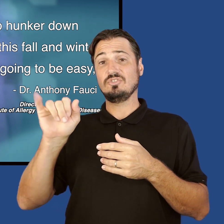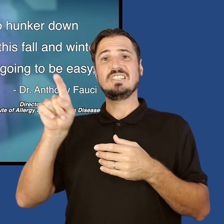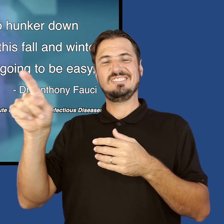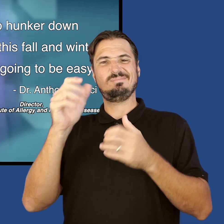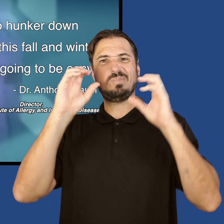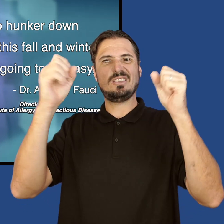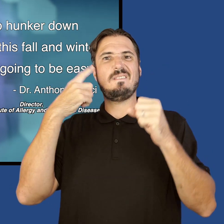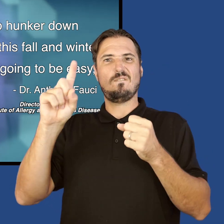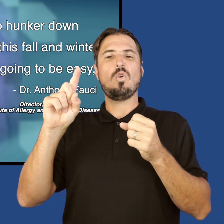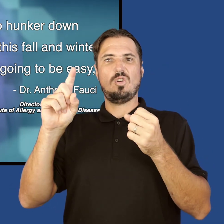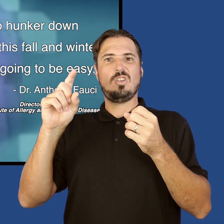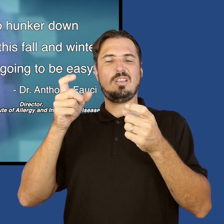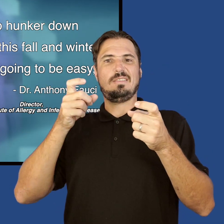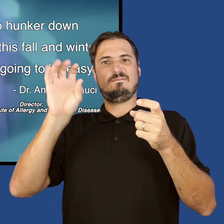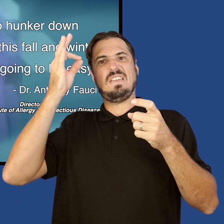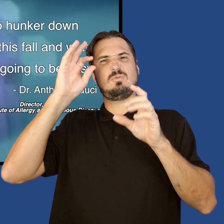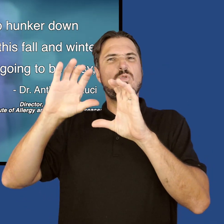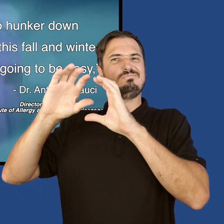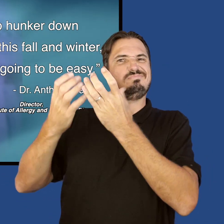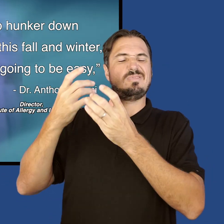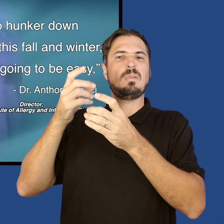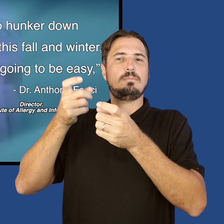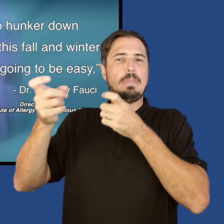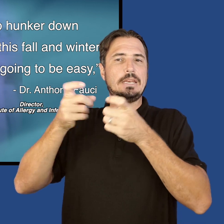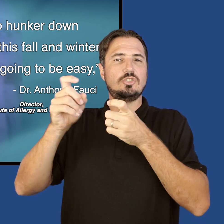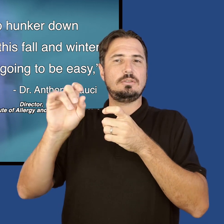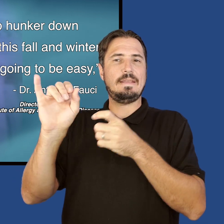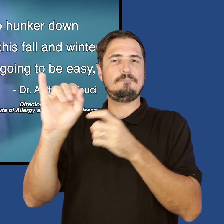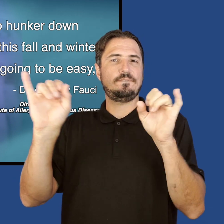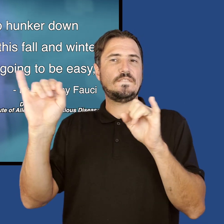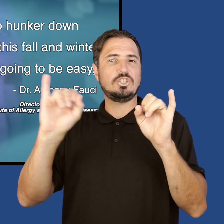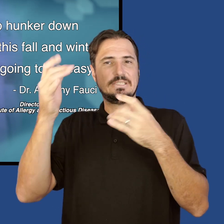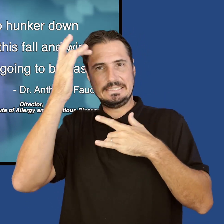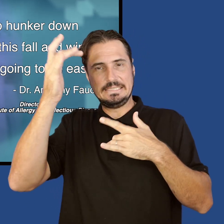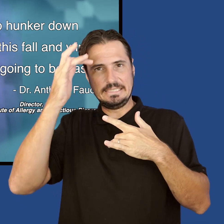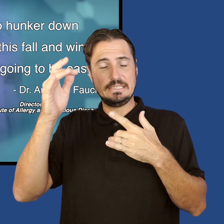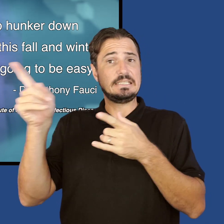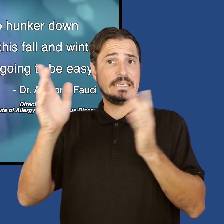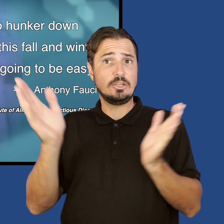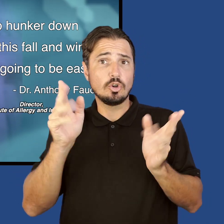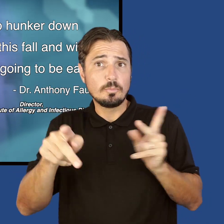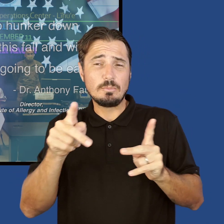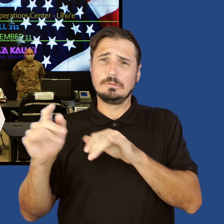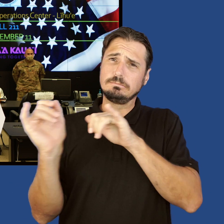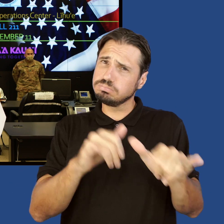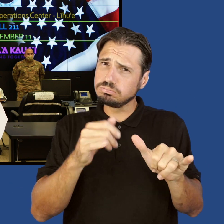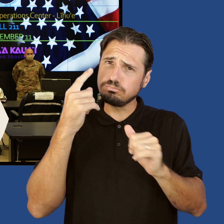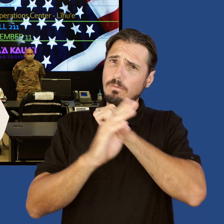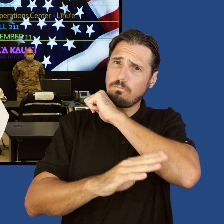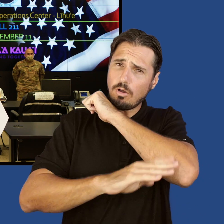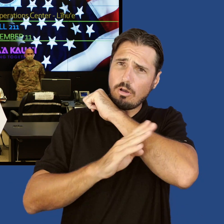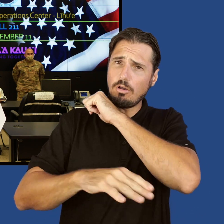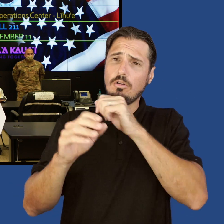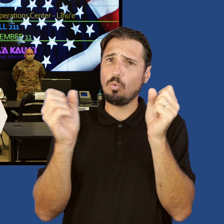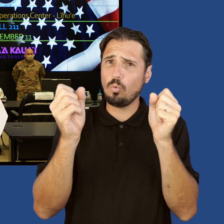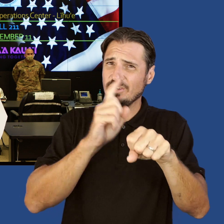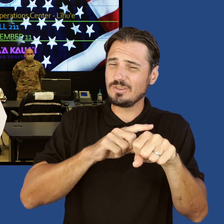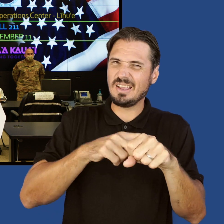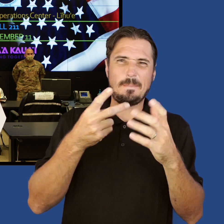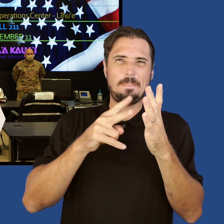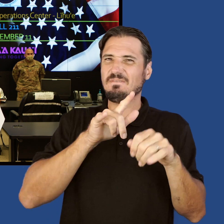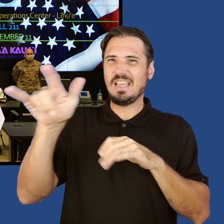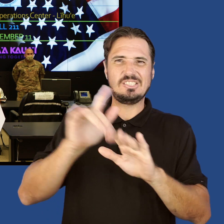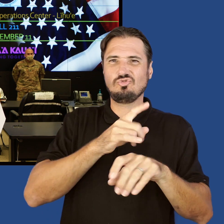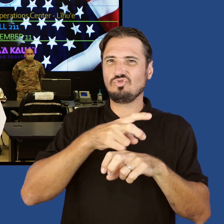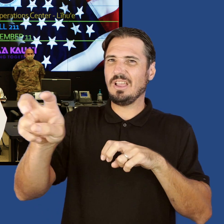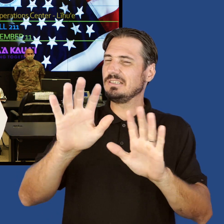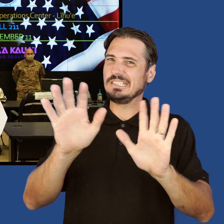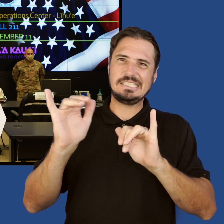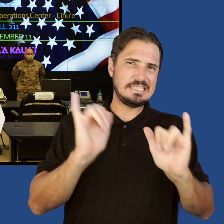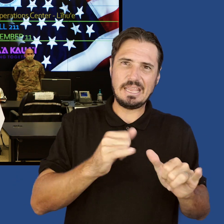Infectious Diseases, has urged Americans that we will need to “hunker down” through the fall and the winter. We still have not seen whether there will be a surge in cases after the Labor Day